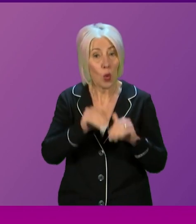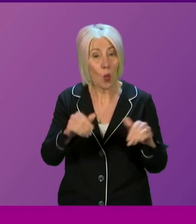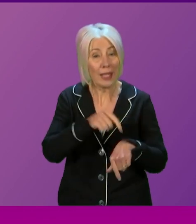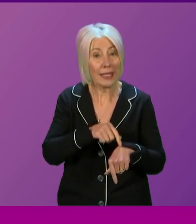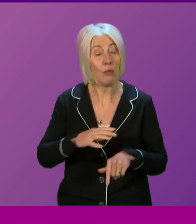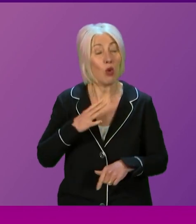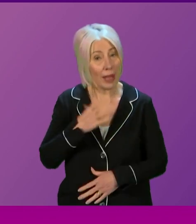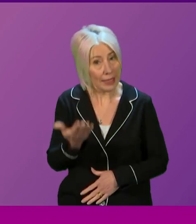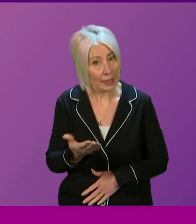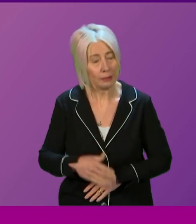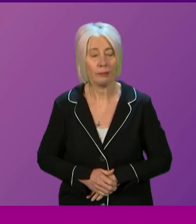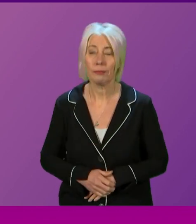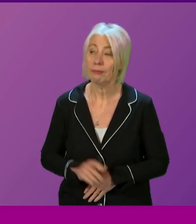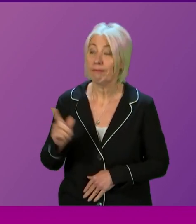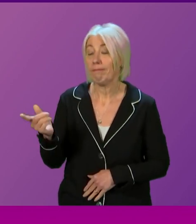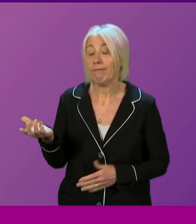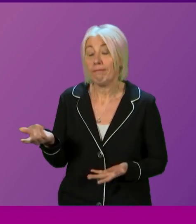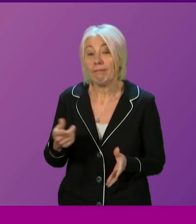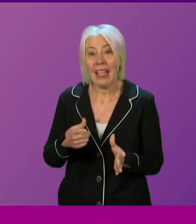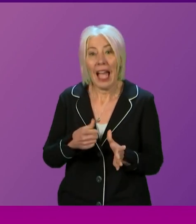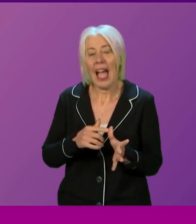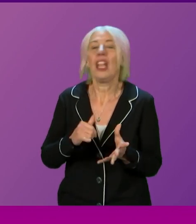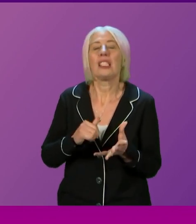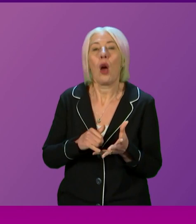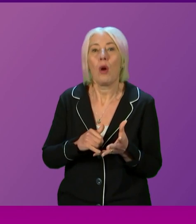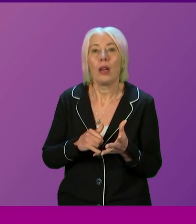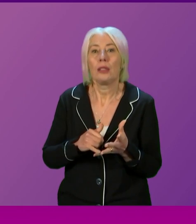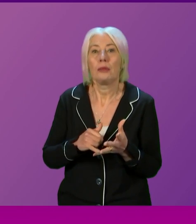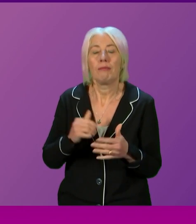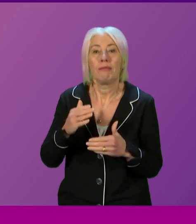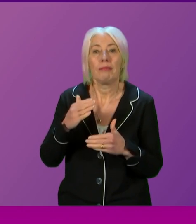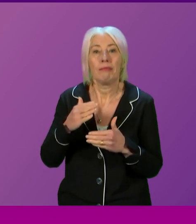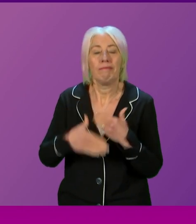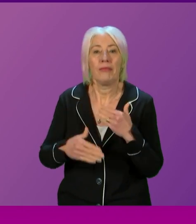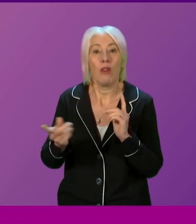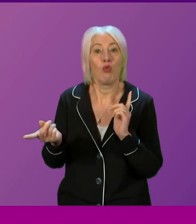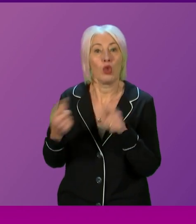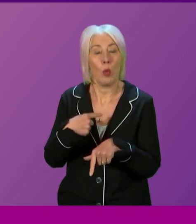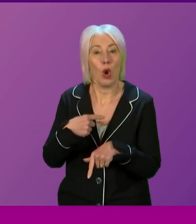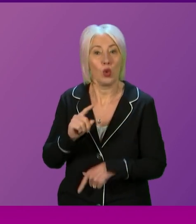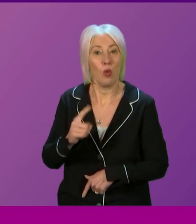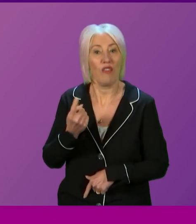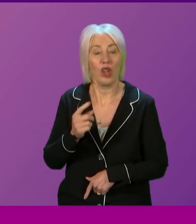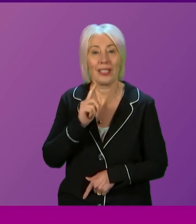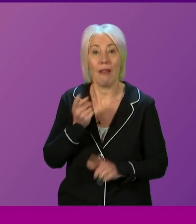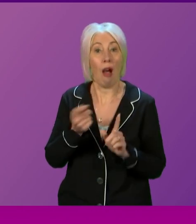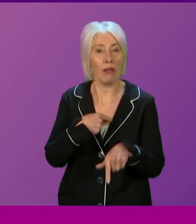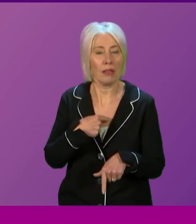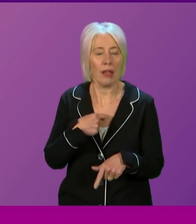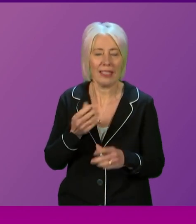Anas Sarwar did not respond to the information that I gave him in my previous answer, but it is really important.